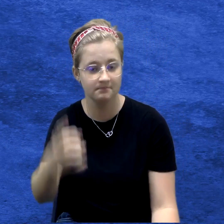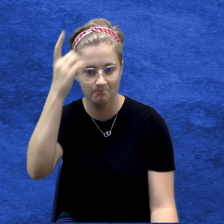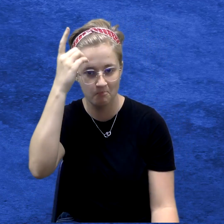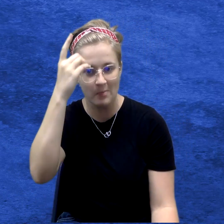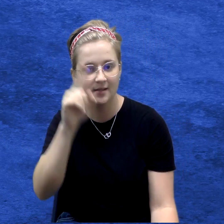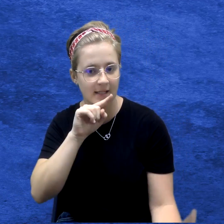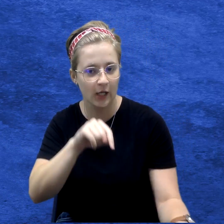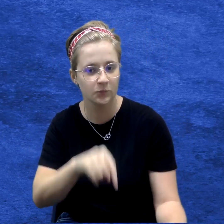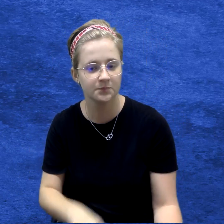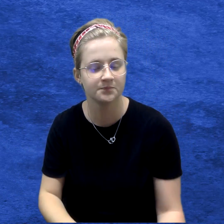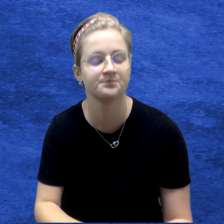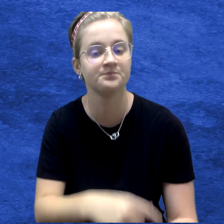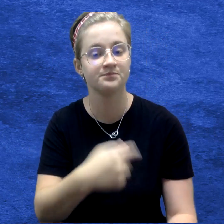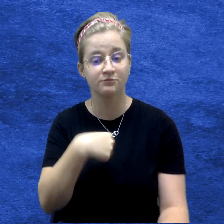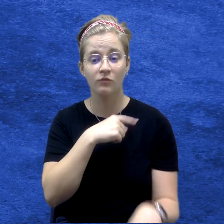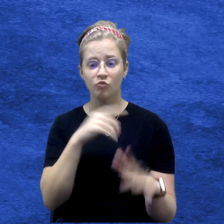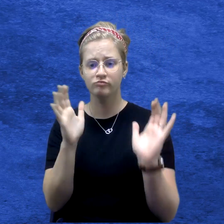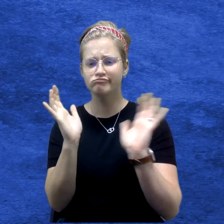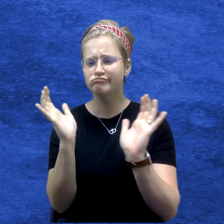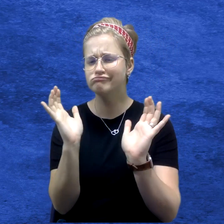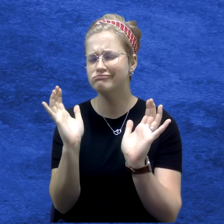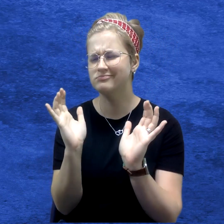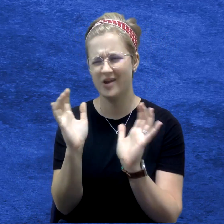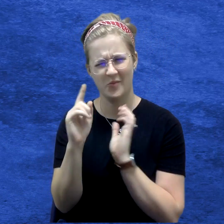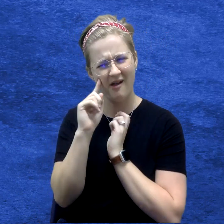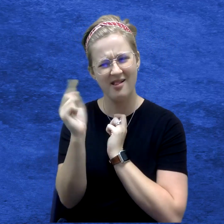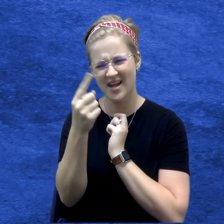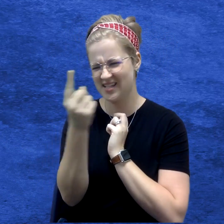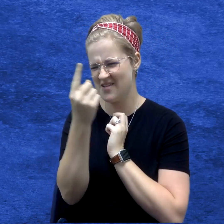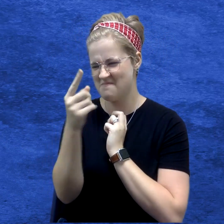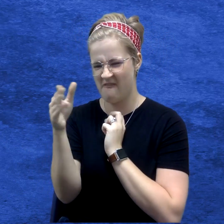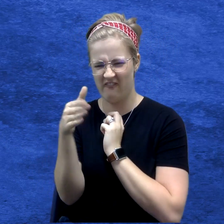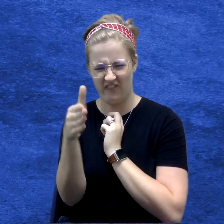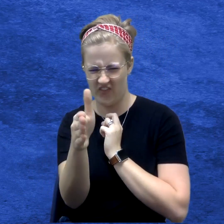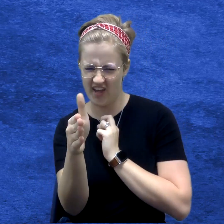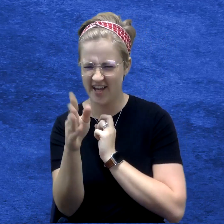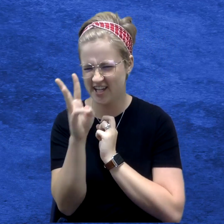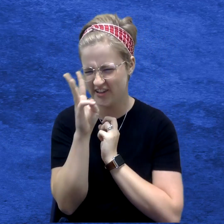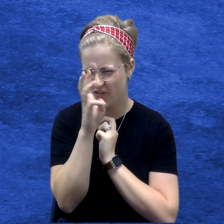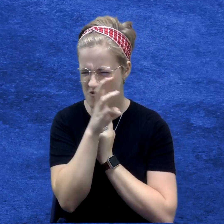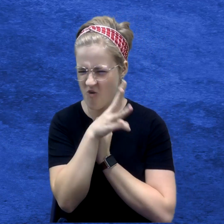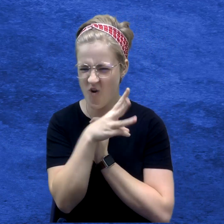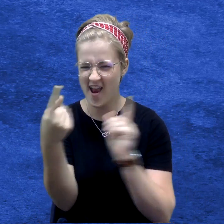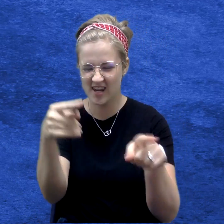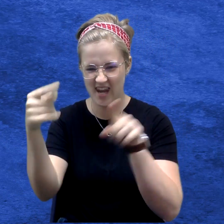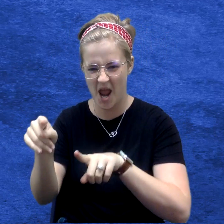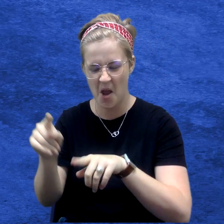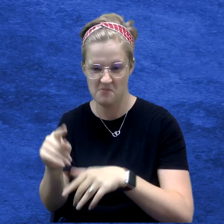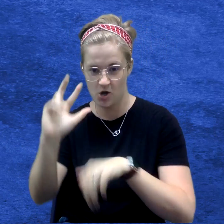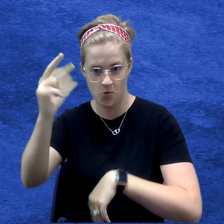“We talked it over, and we think there’s something fishy going on on the third floor of this hotel.”